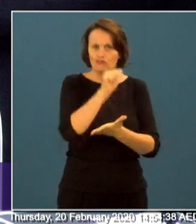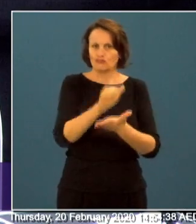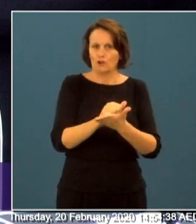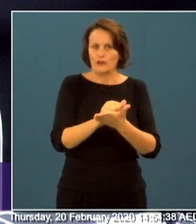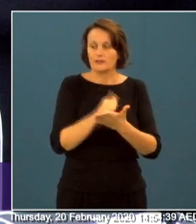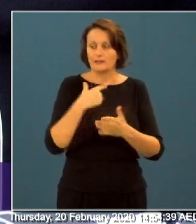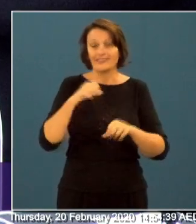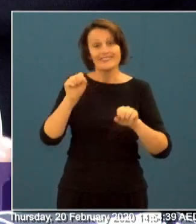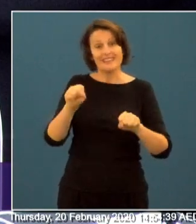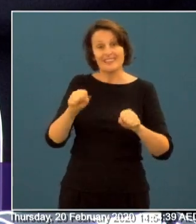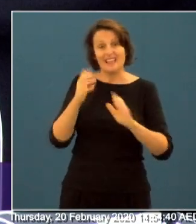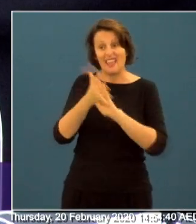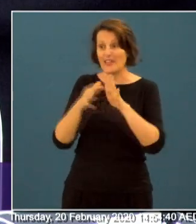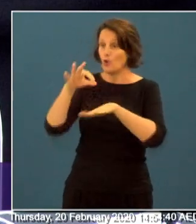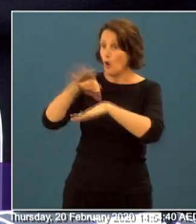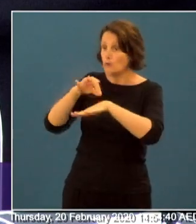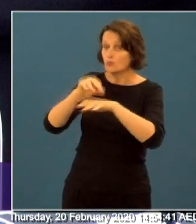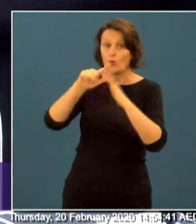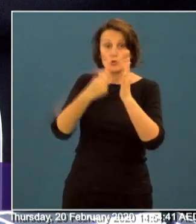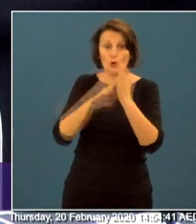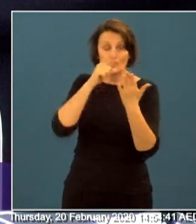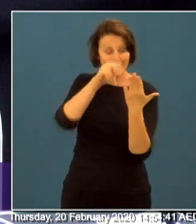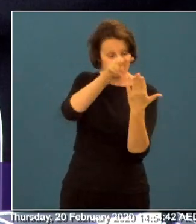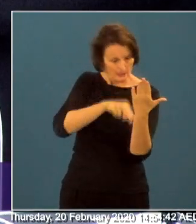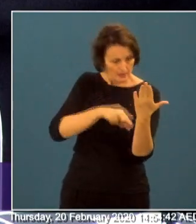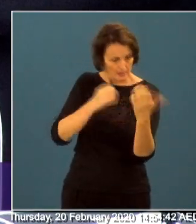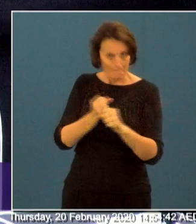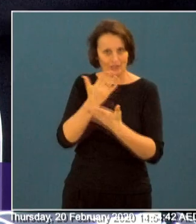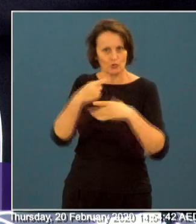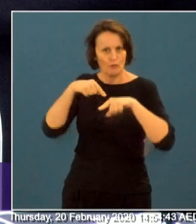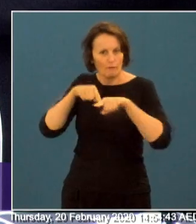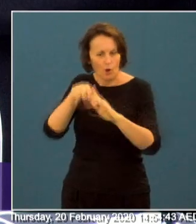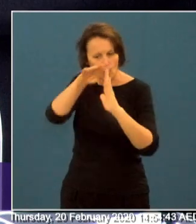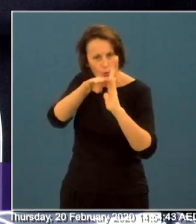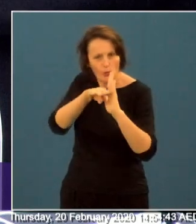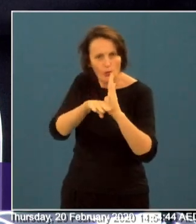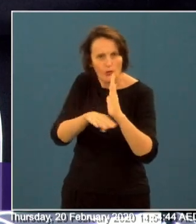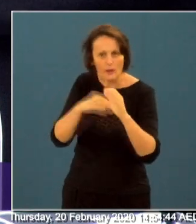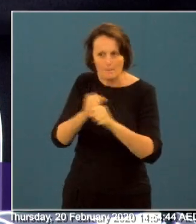And it enables them to monitor their progress against some of the issues and principles that have been developed through this resource.